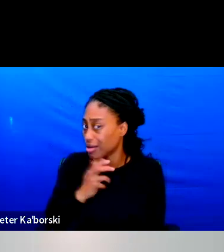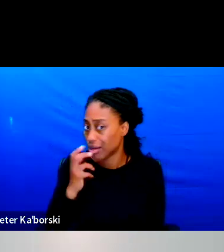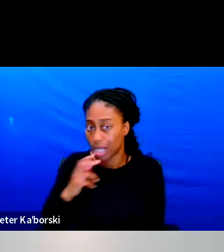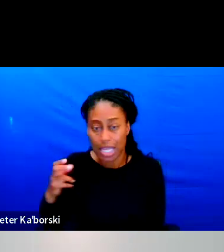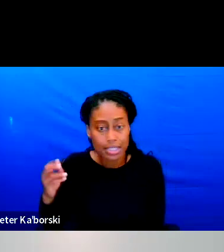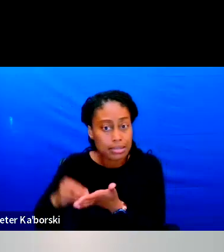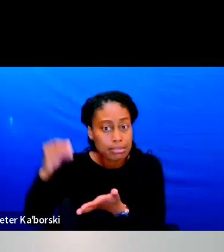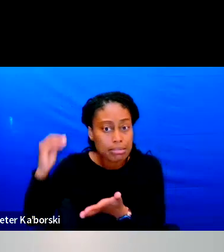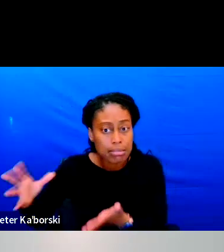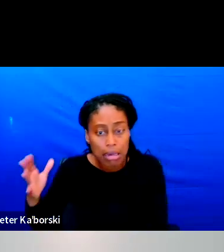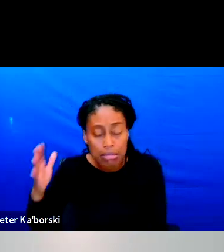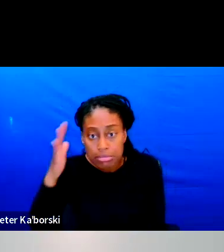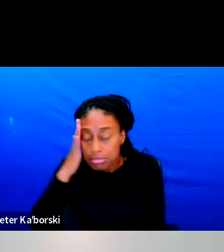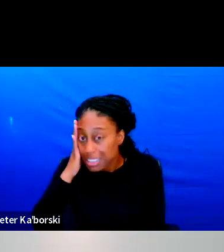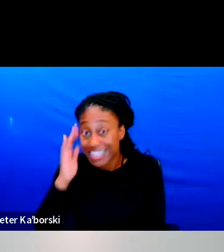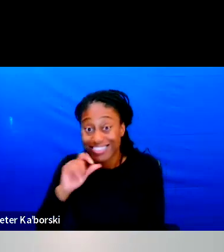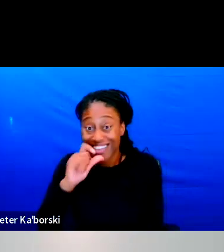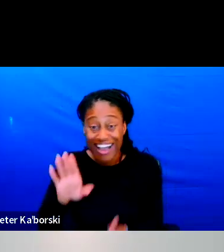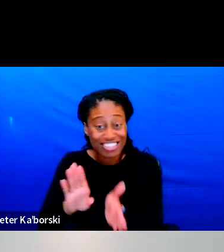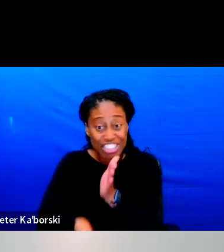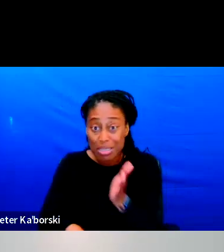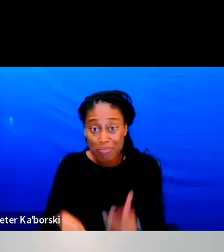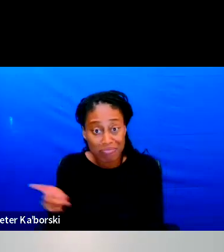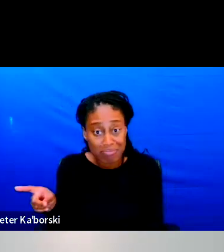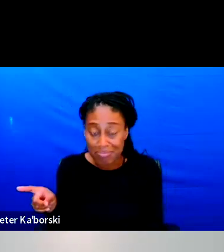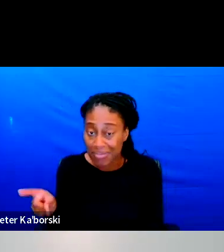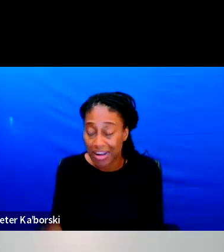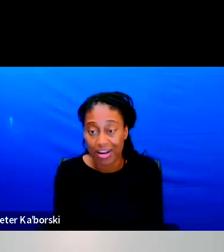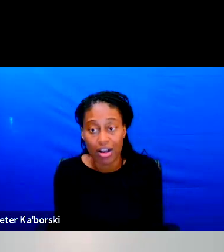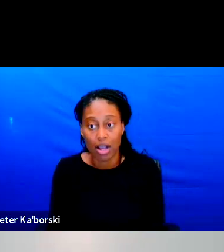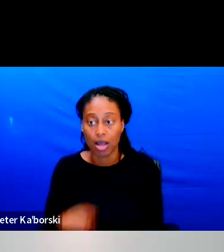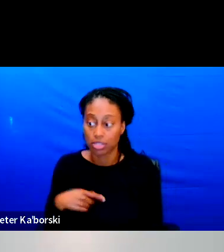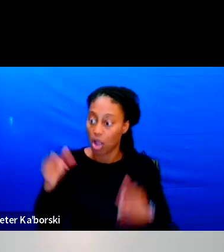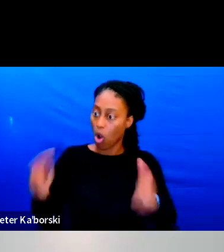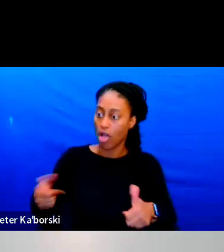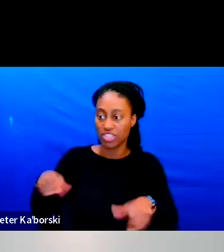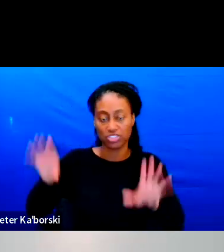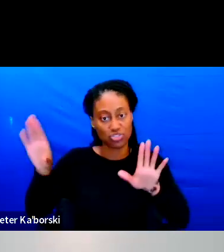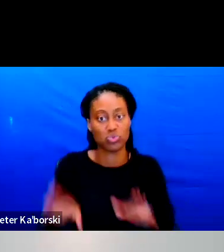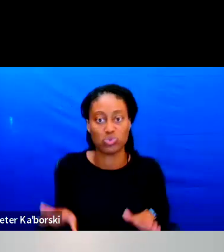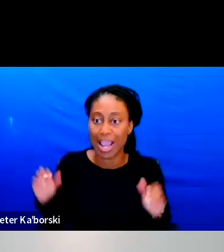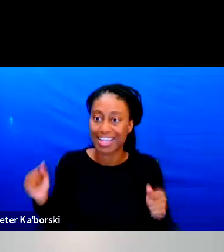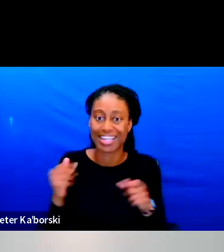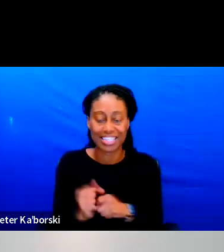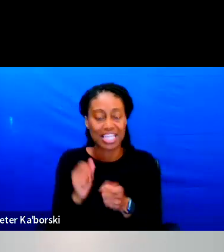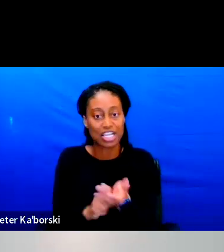Kyle Kleist: It's it's not cheap. So Kyle Kleist: yeah, I was like, oh, that's gonna be great. I get so many contracts from counties, other ones.